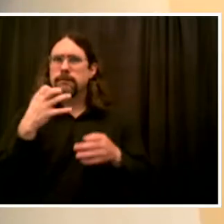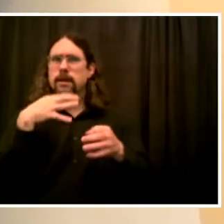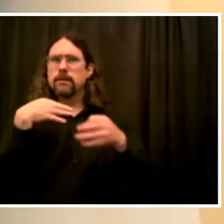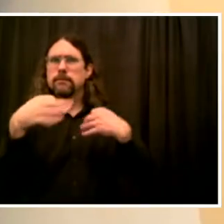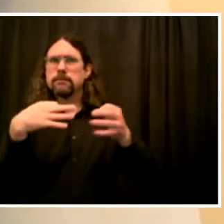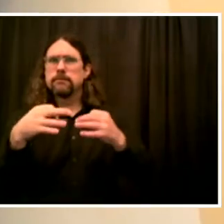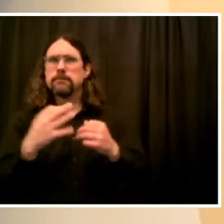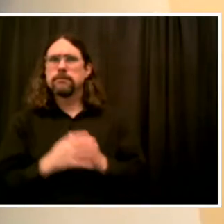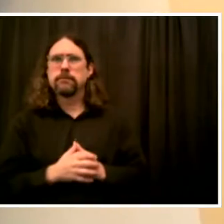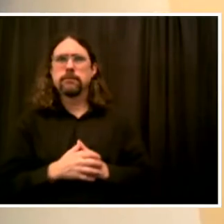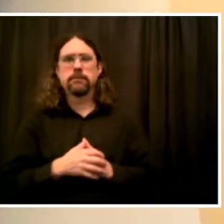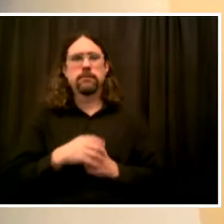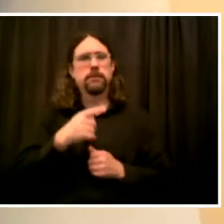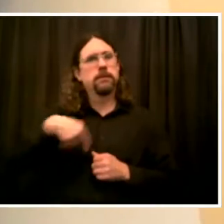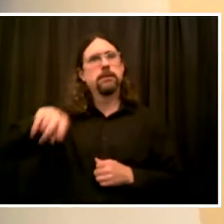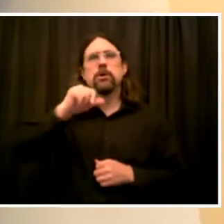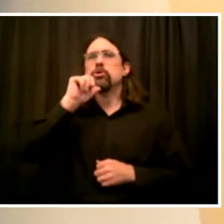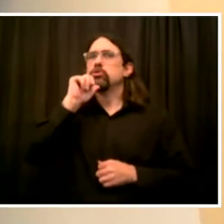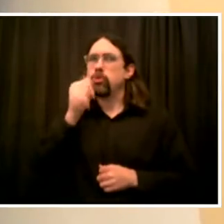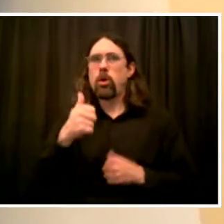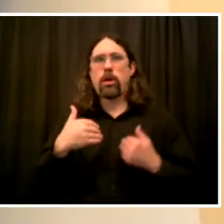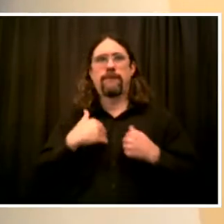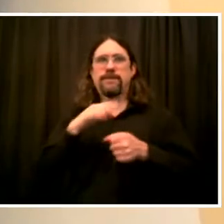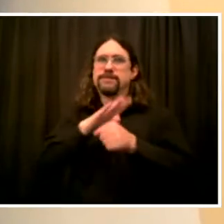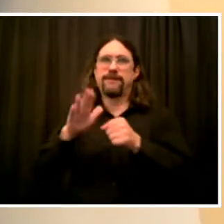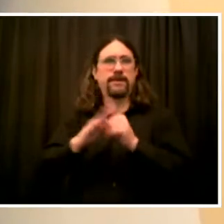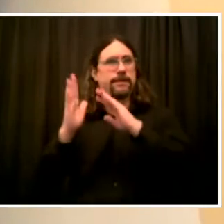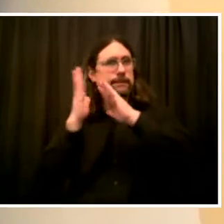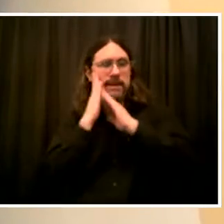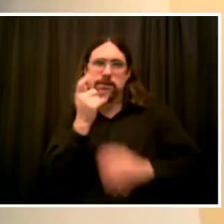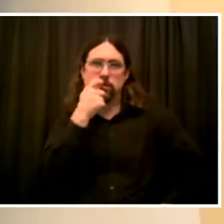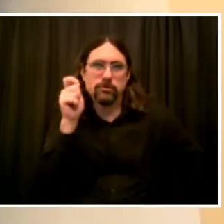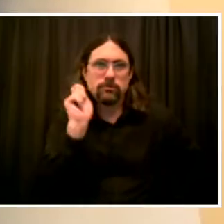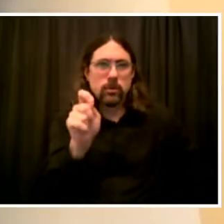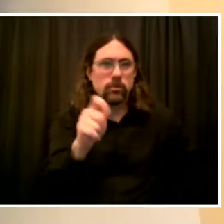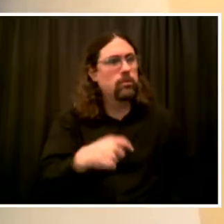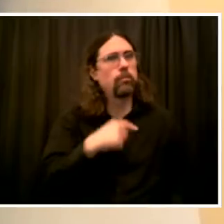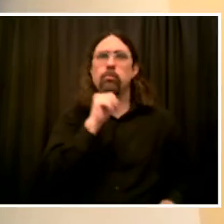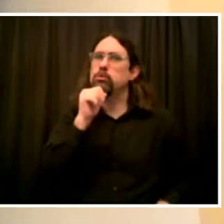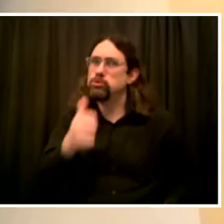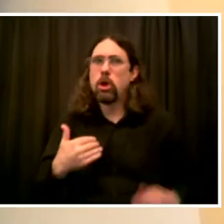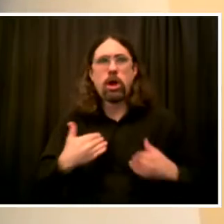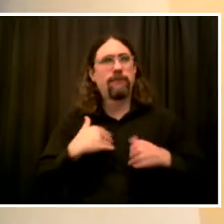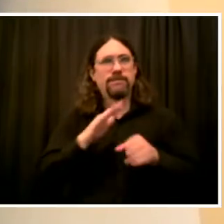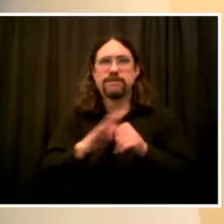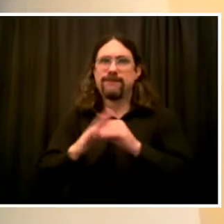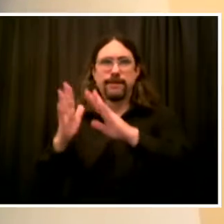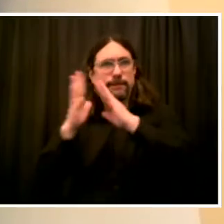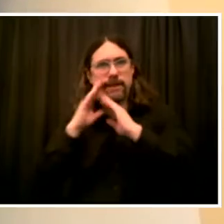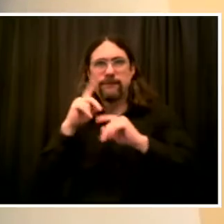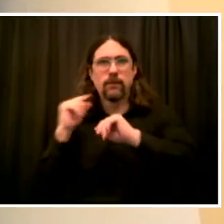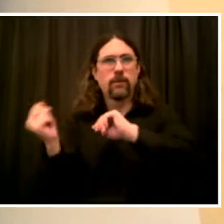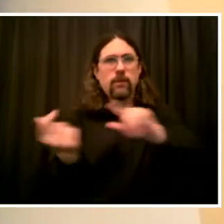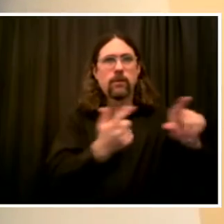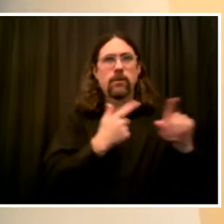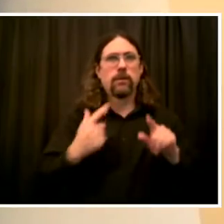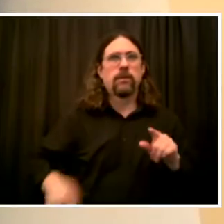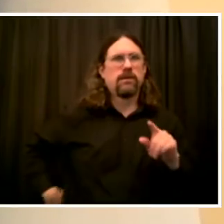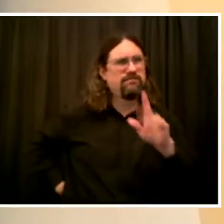WE HAVE A BED FOR EVERYBODY. WE HAVE CAPACITY IN THE SHELTER SYS÷ YS÷ g[ËËË bgH bgH bgSñ@@bjñ:w<w<c< / SYSTEM DID NOT